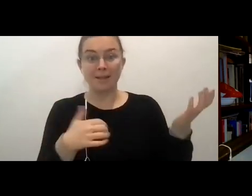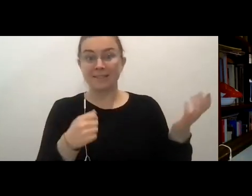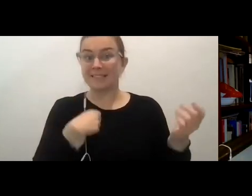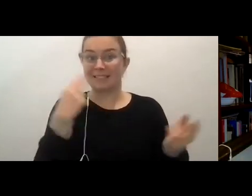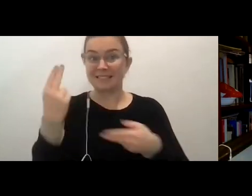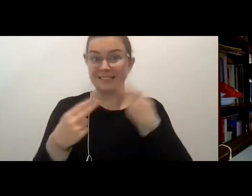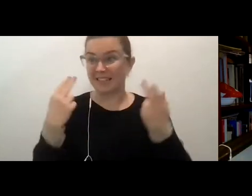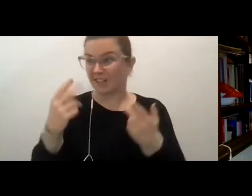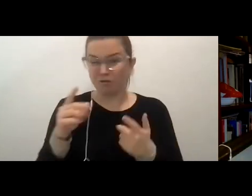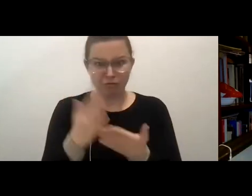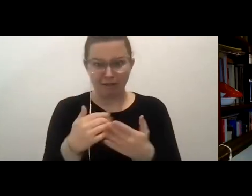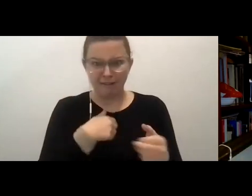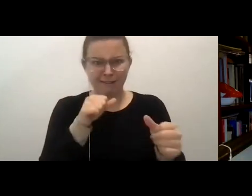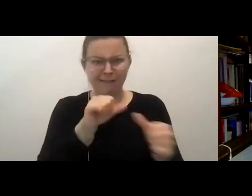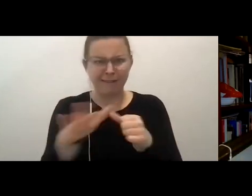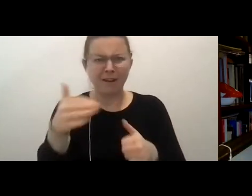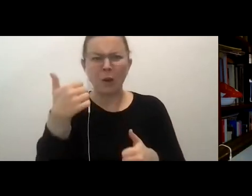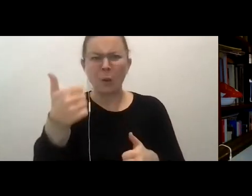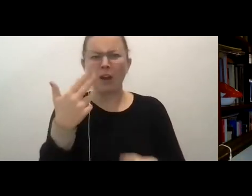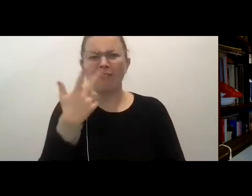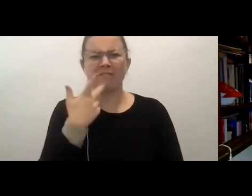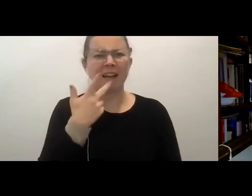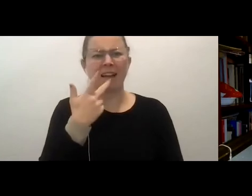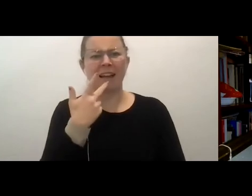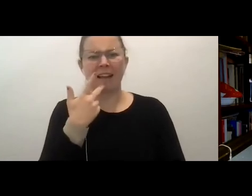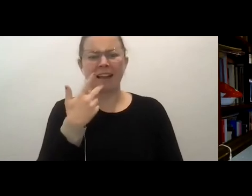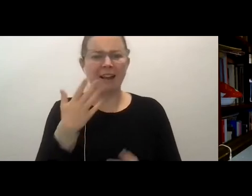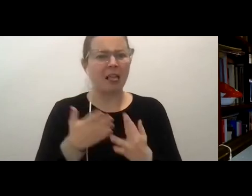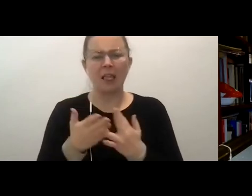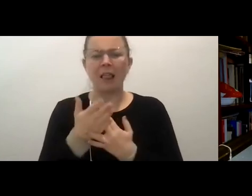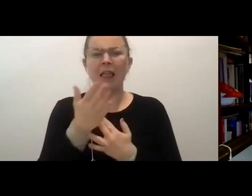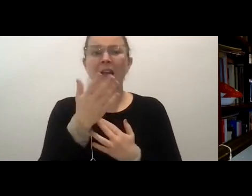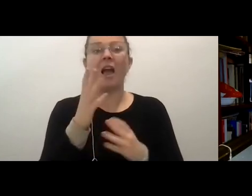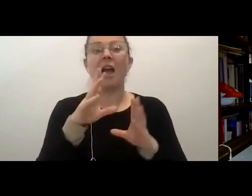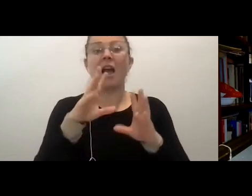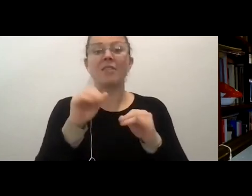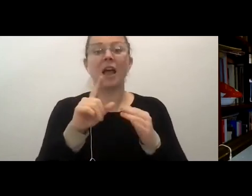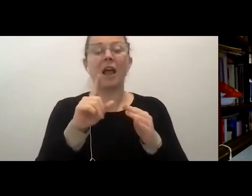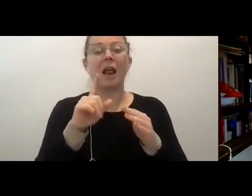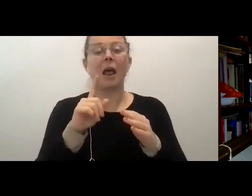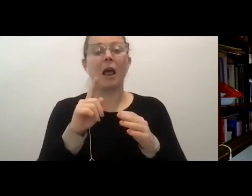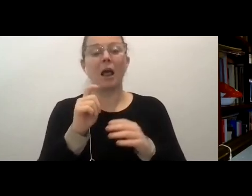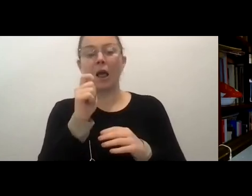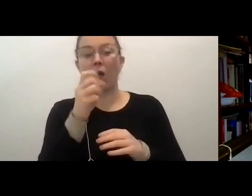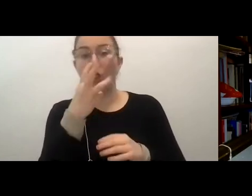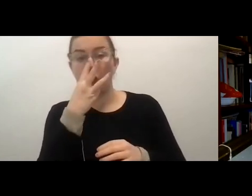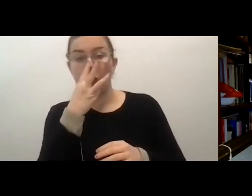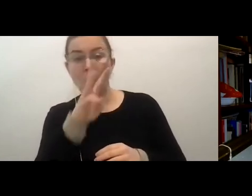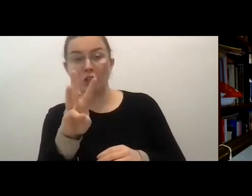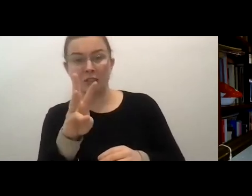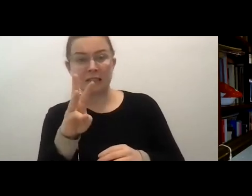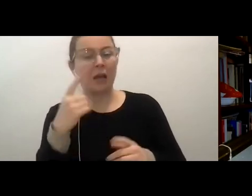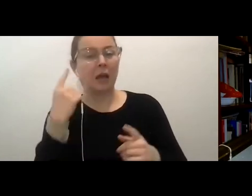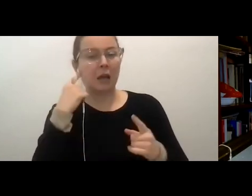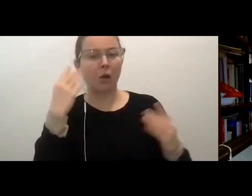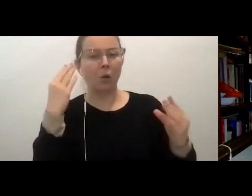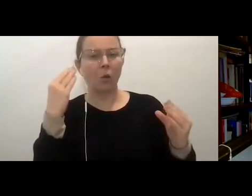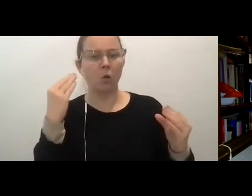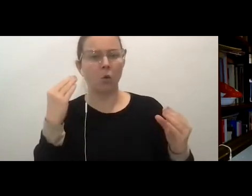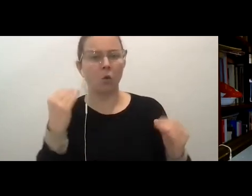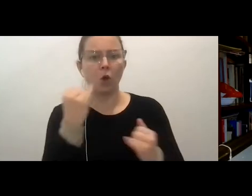faking it until my late 20s when my hearing began to deteriorate even more and I really